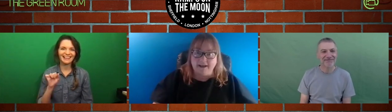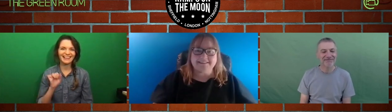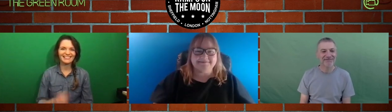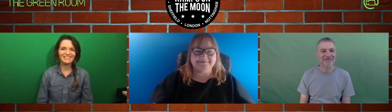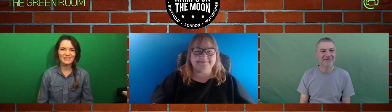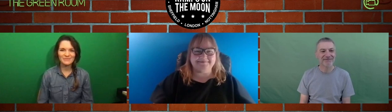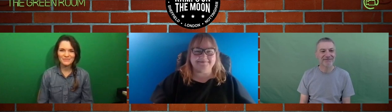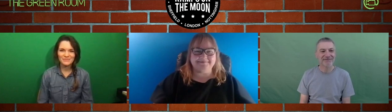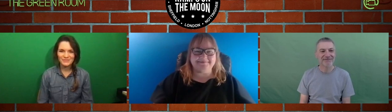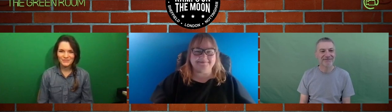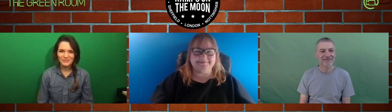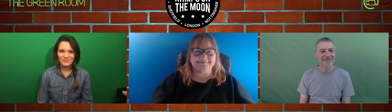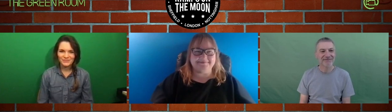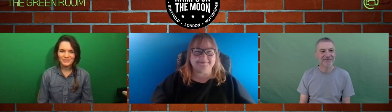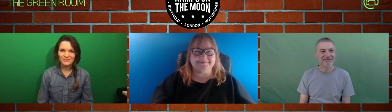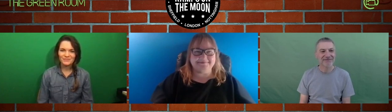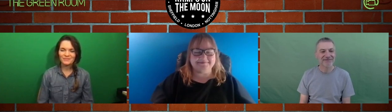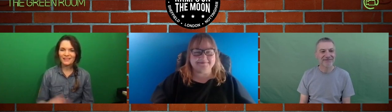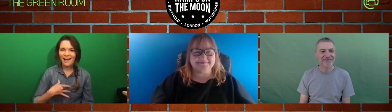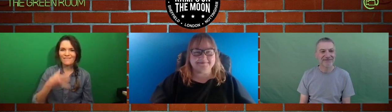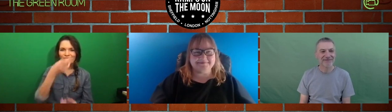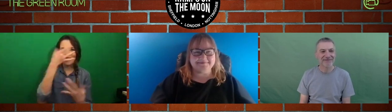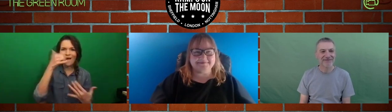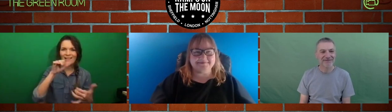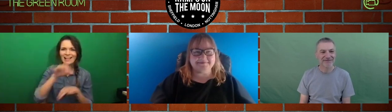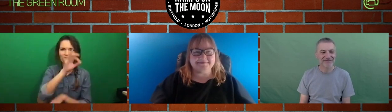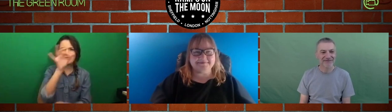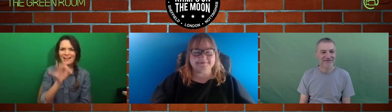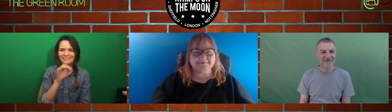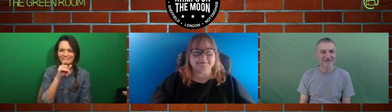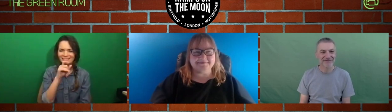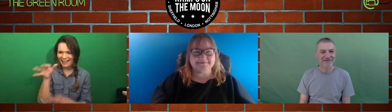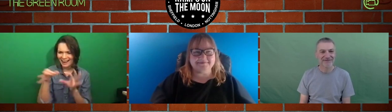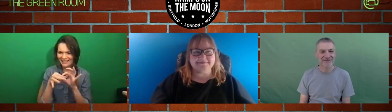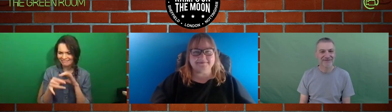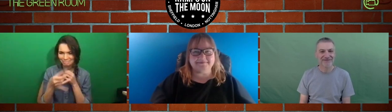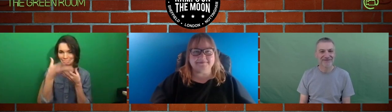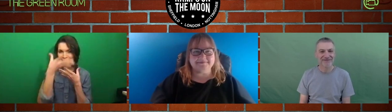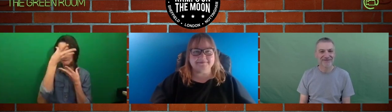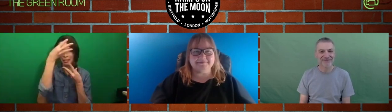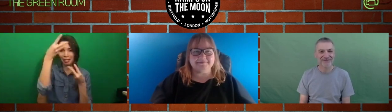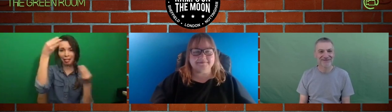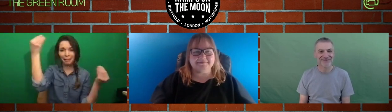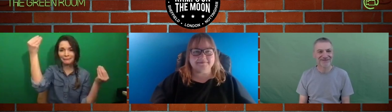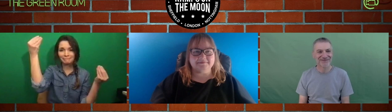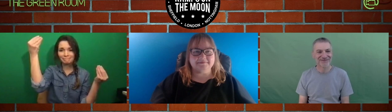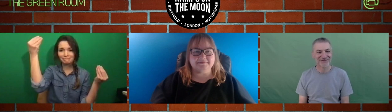I've forgotten what I was going to ask you based on that actually now. It's gone right out of my head.